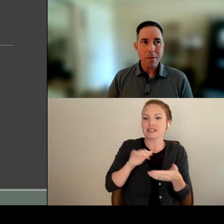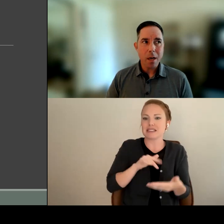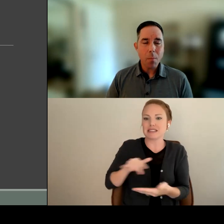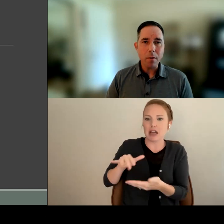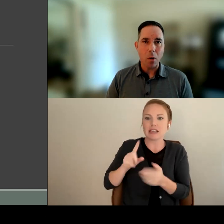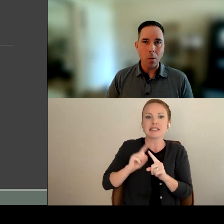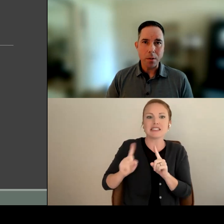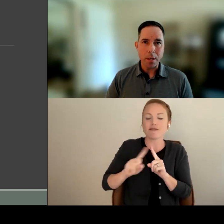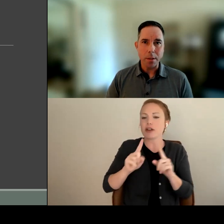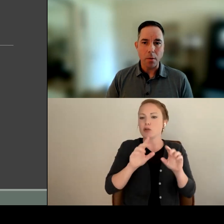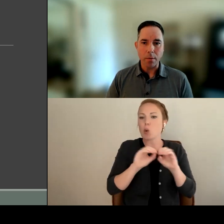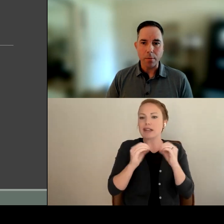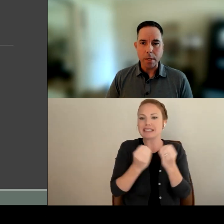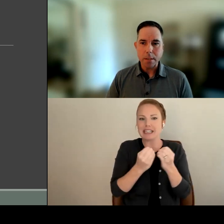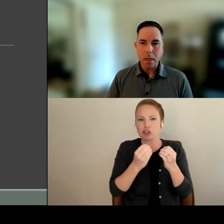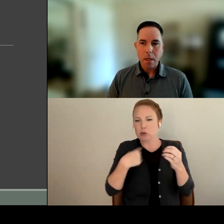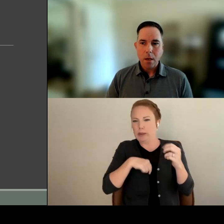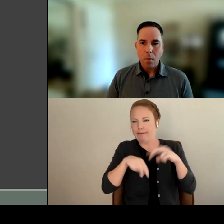but I have a couple of goals in going through this.